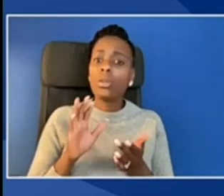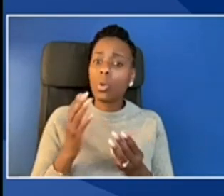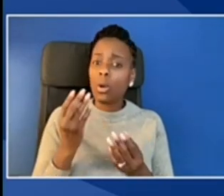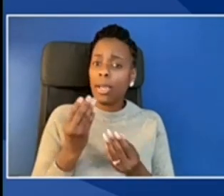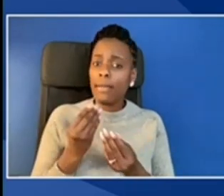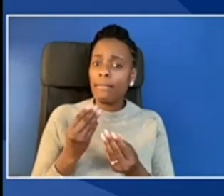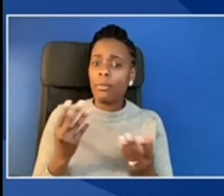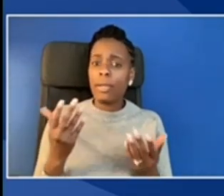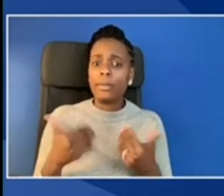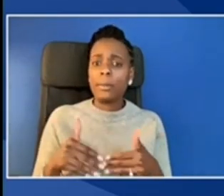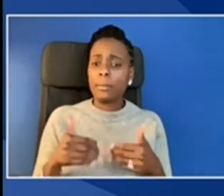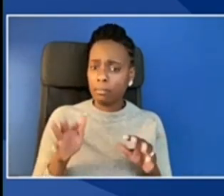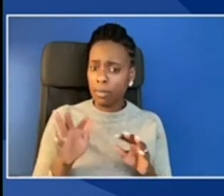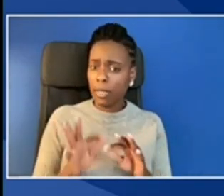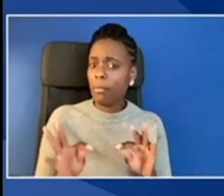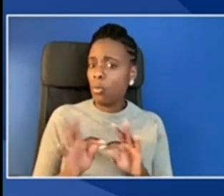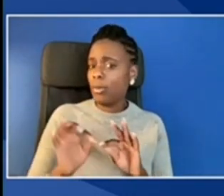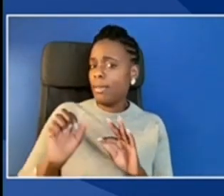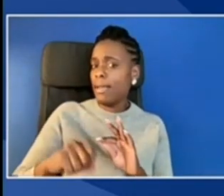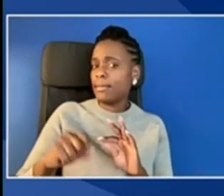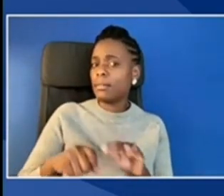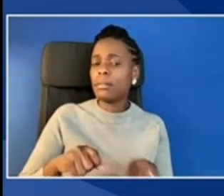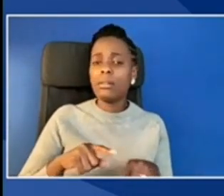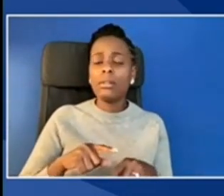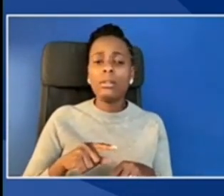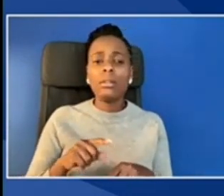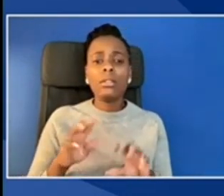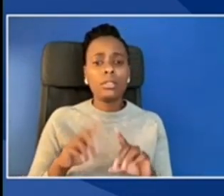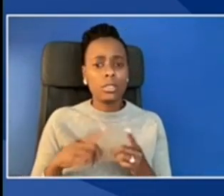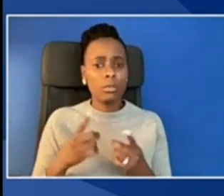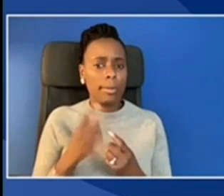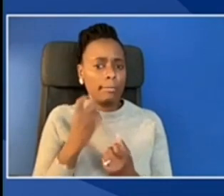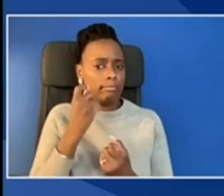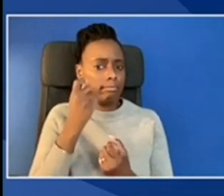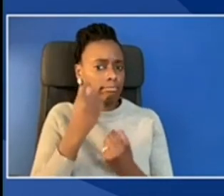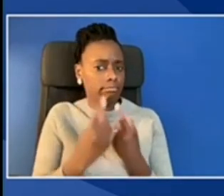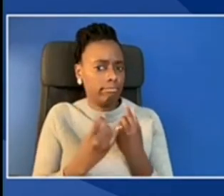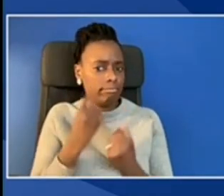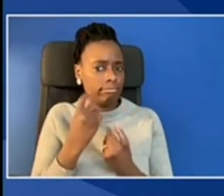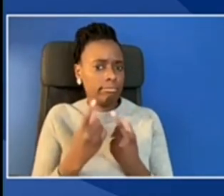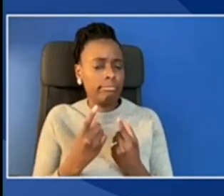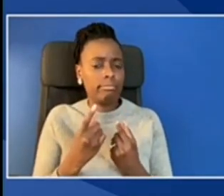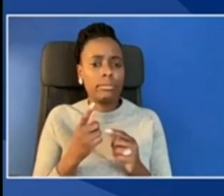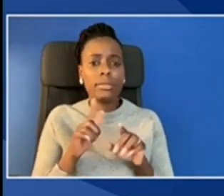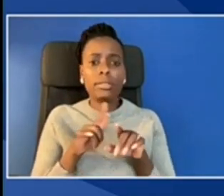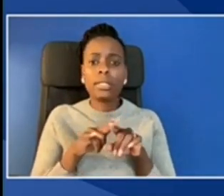important and the Department certainly understands that, due to the time that we